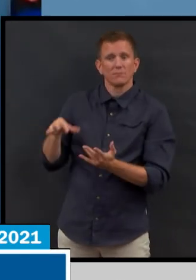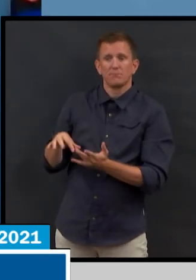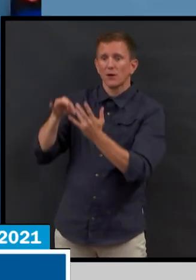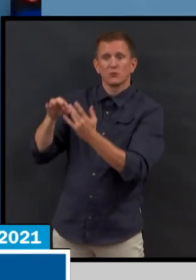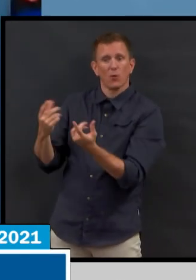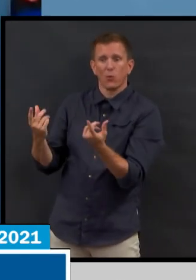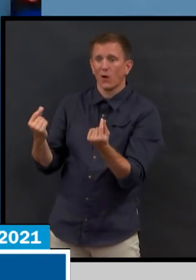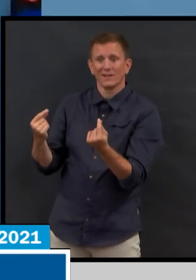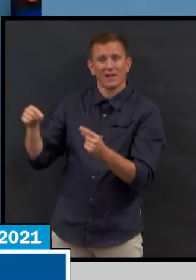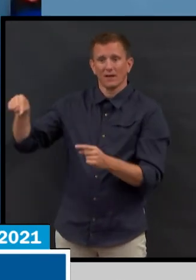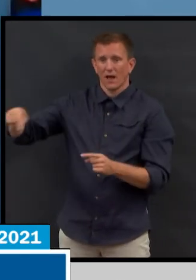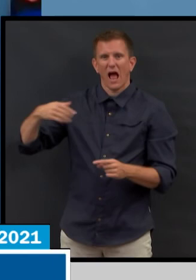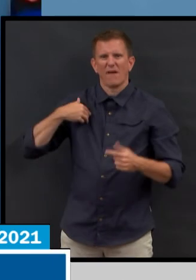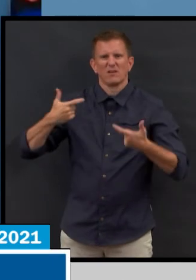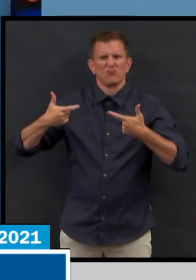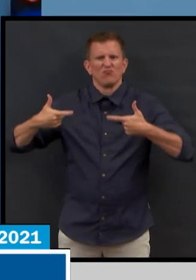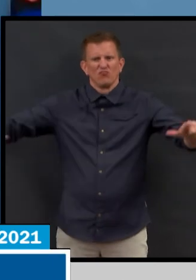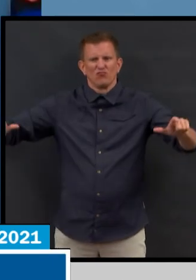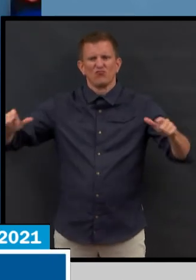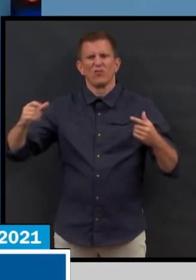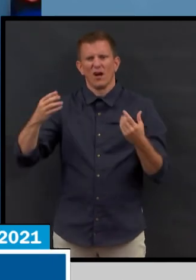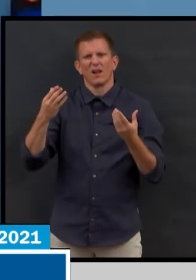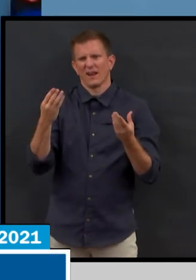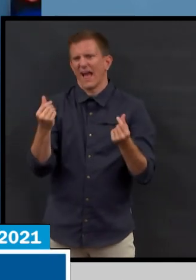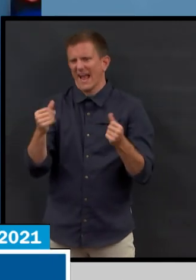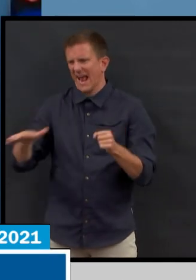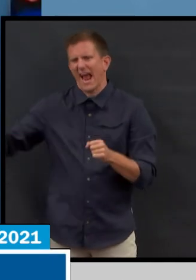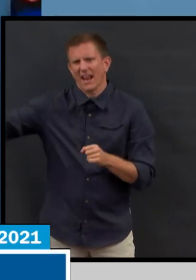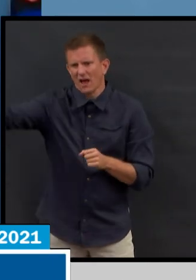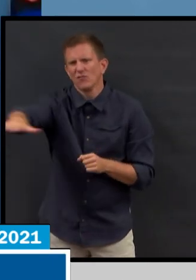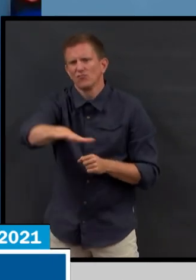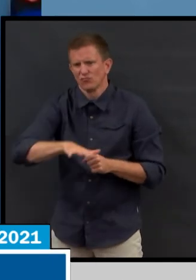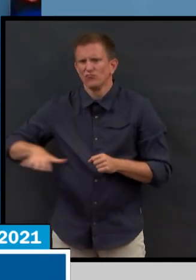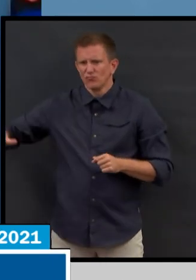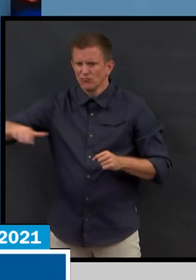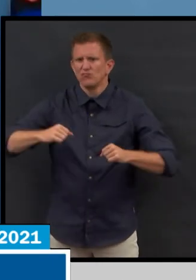and the majority of the households also have alleys throughout so if you have a garage